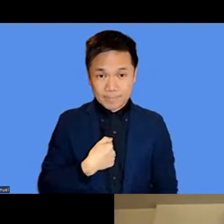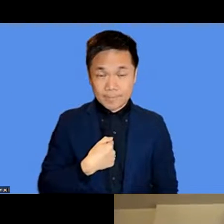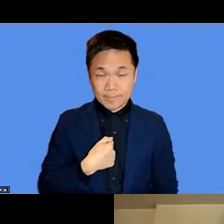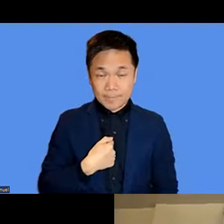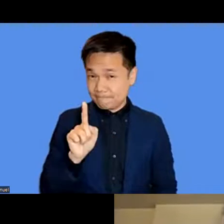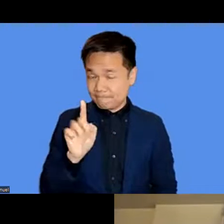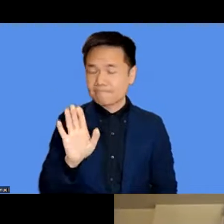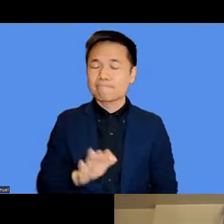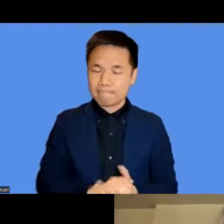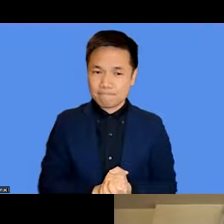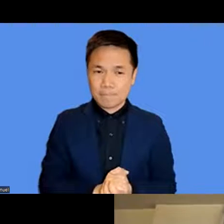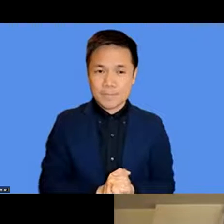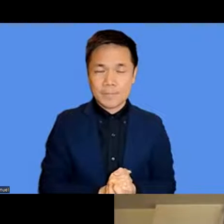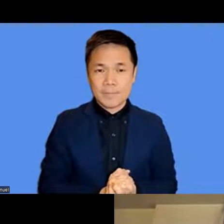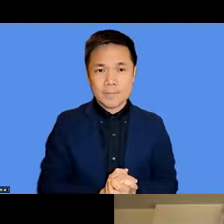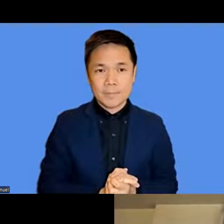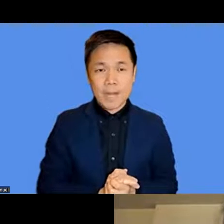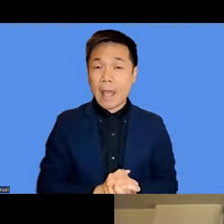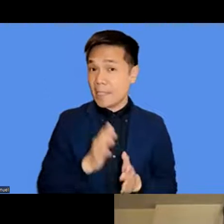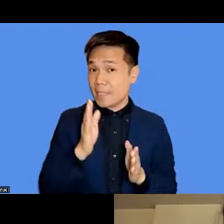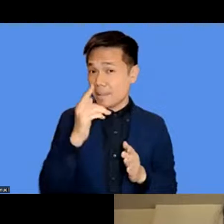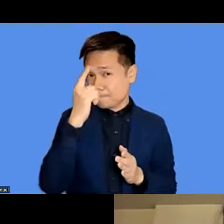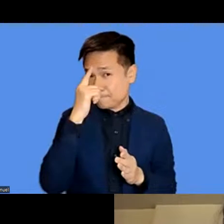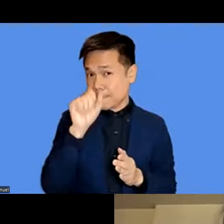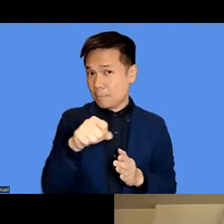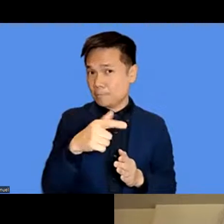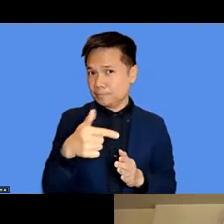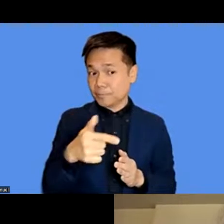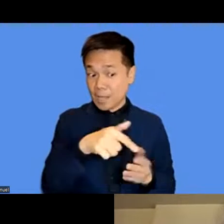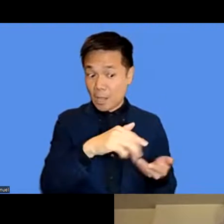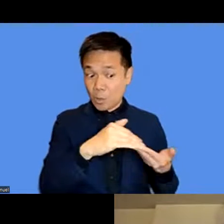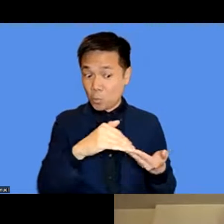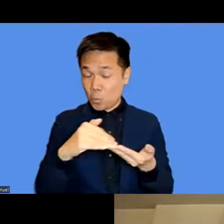I think it could be very important to involve these organizations, for example, the World